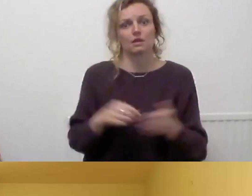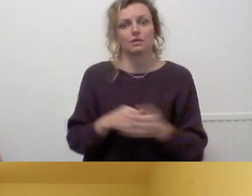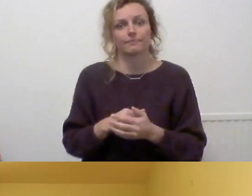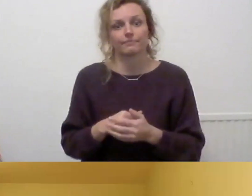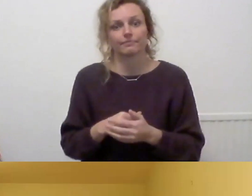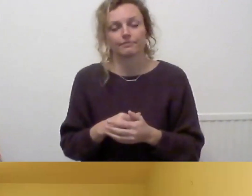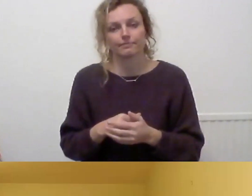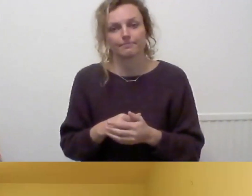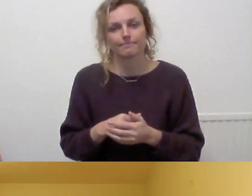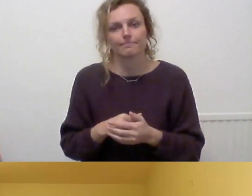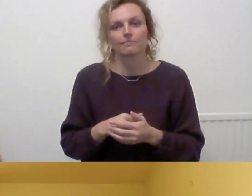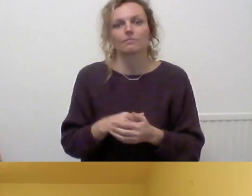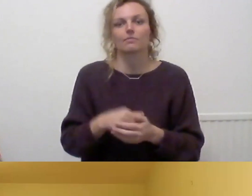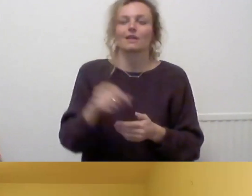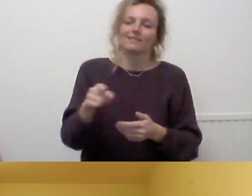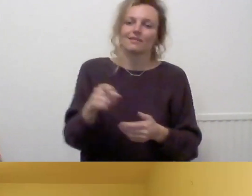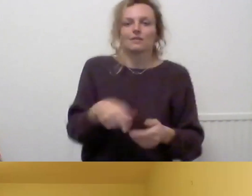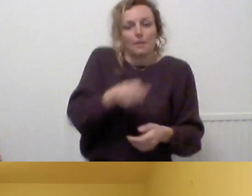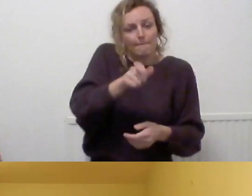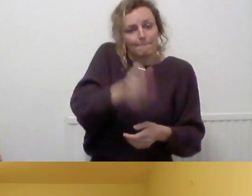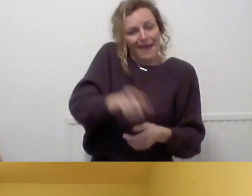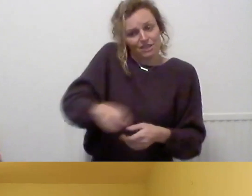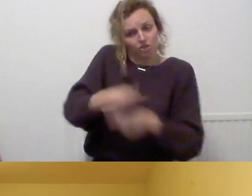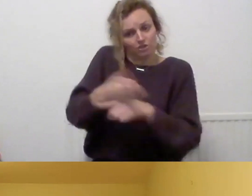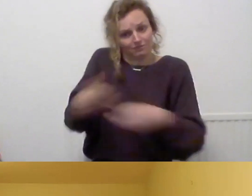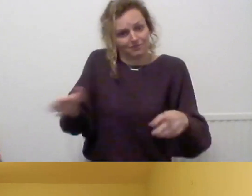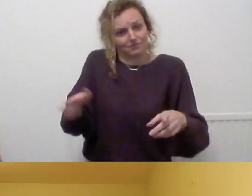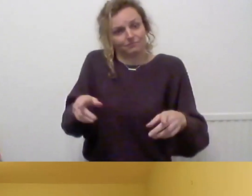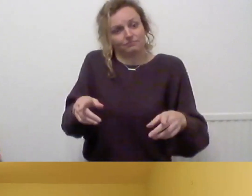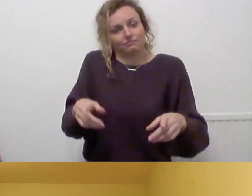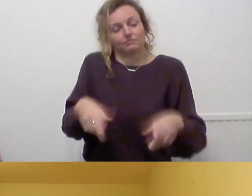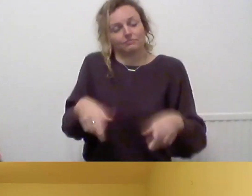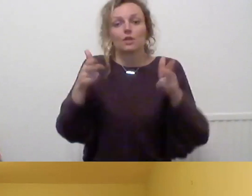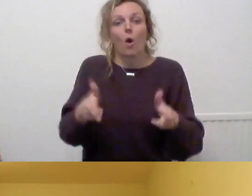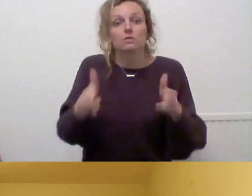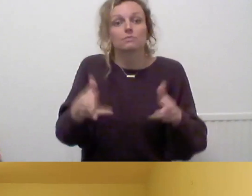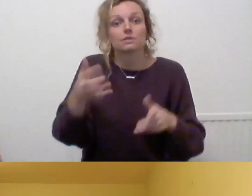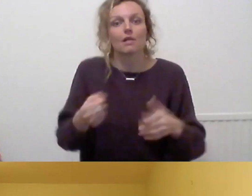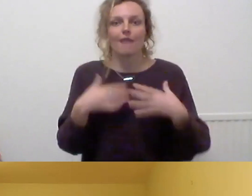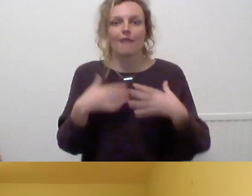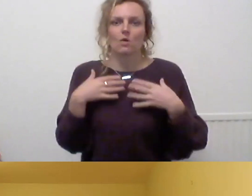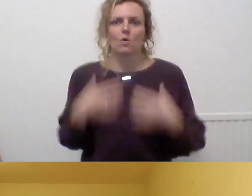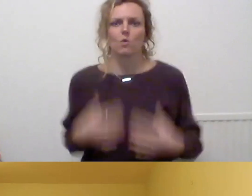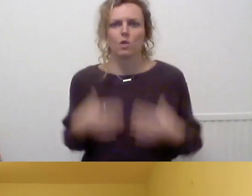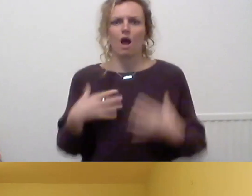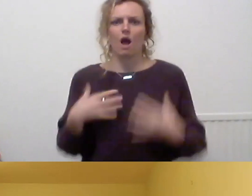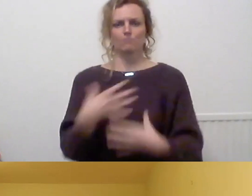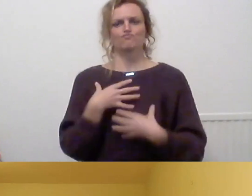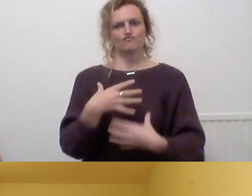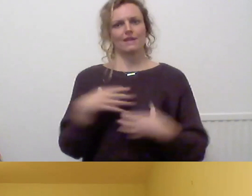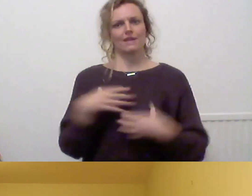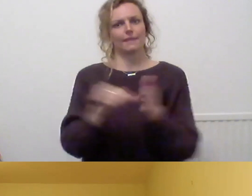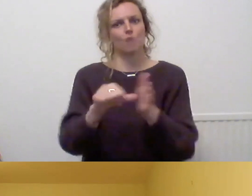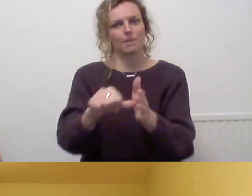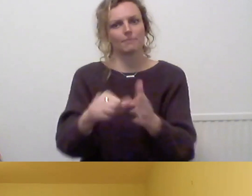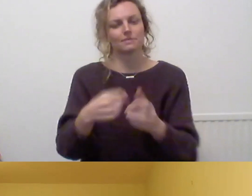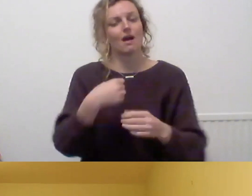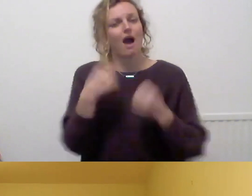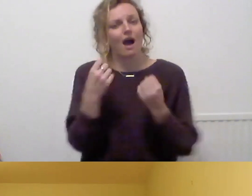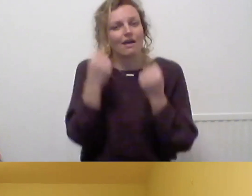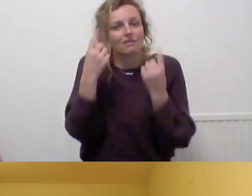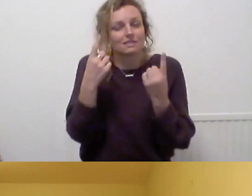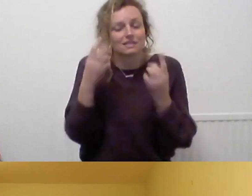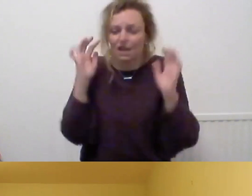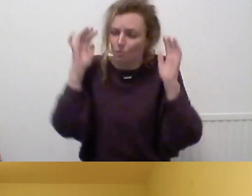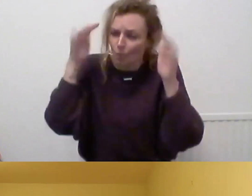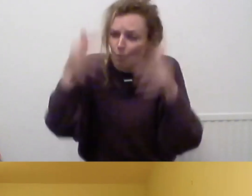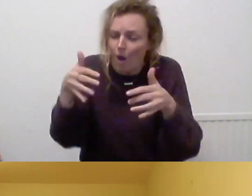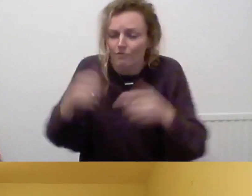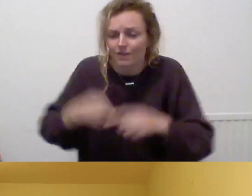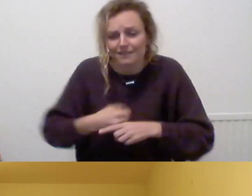for many years, I can understand the fear of developing fibrosis. It has to be pointed out